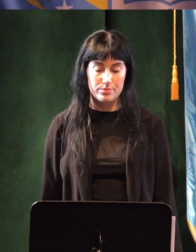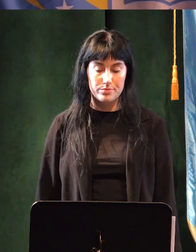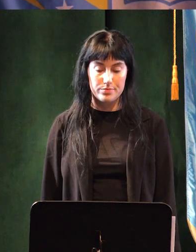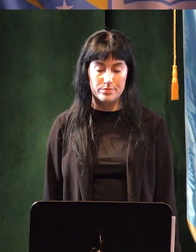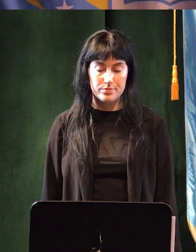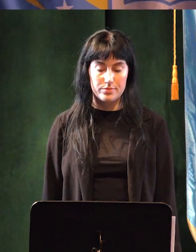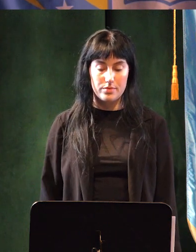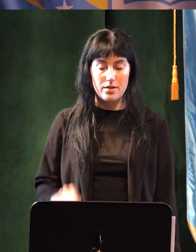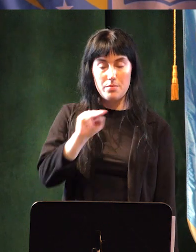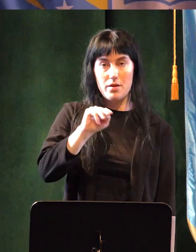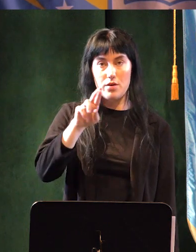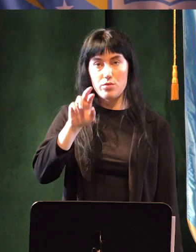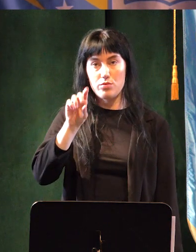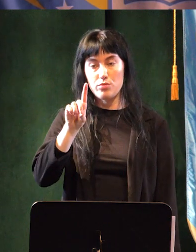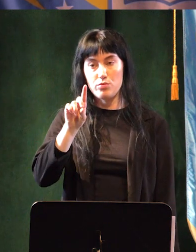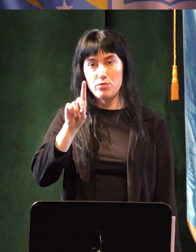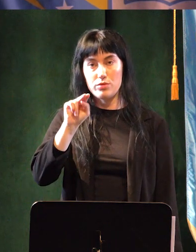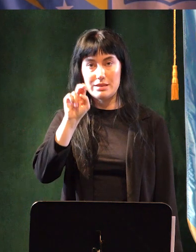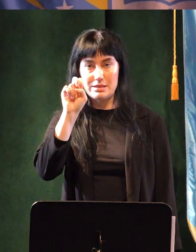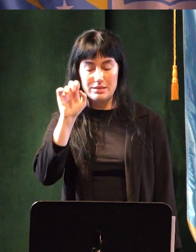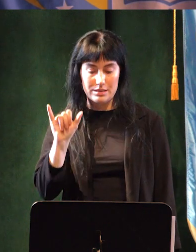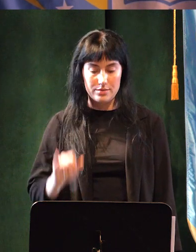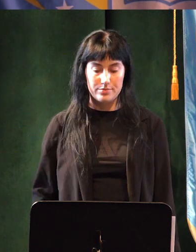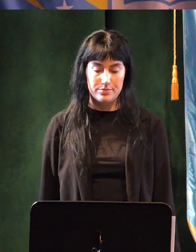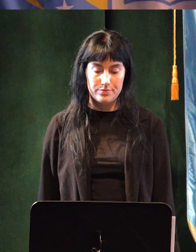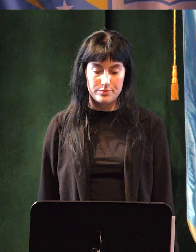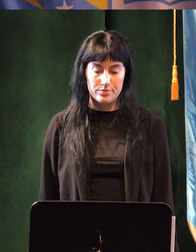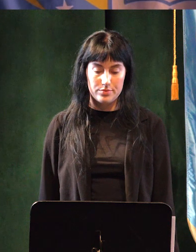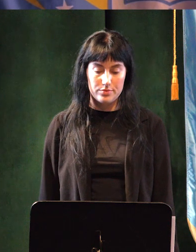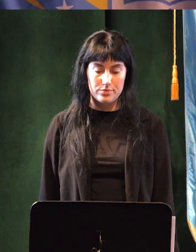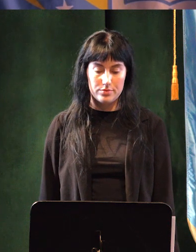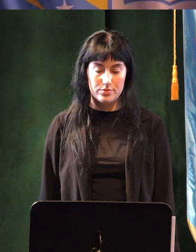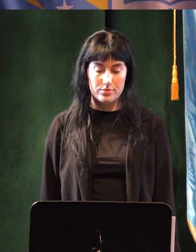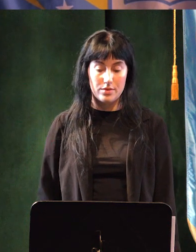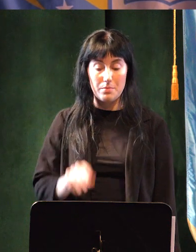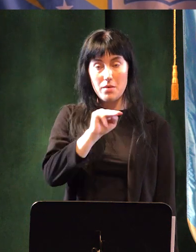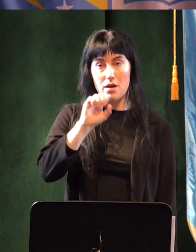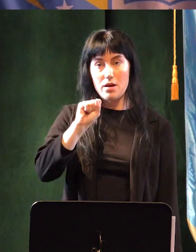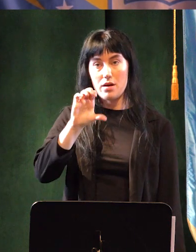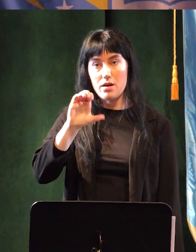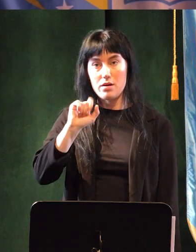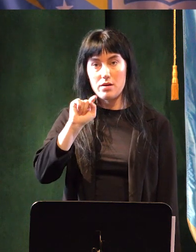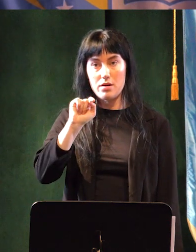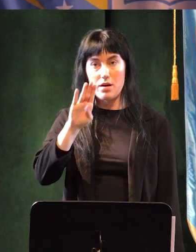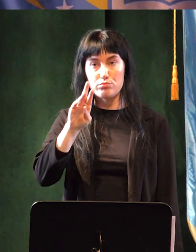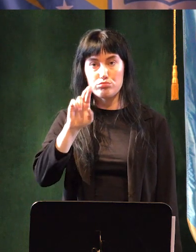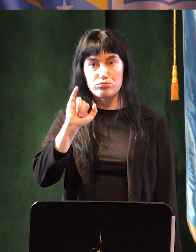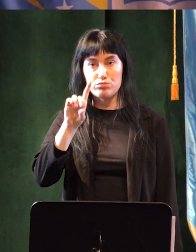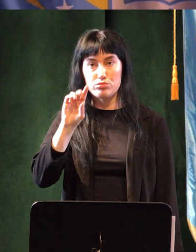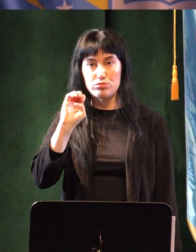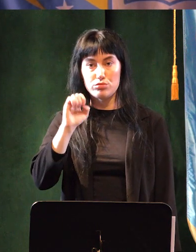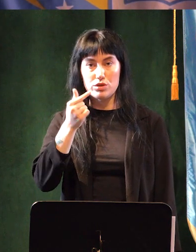Meghan Rooney modesty Scott bridges